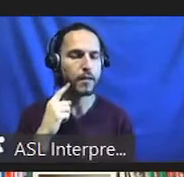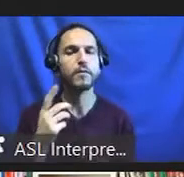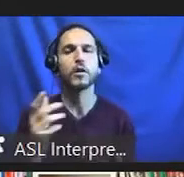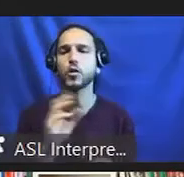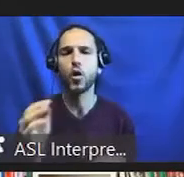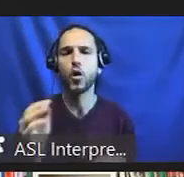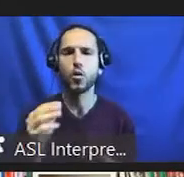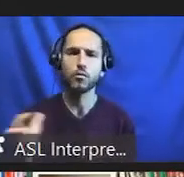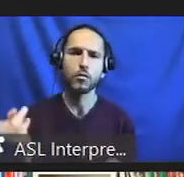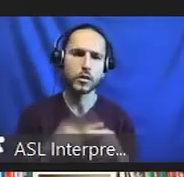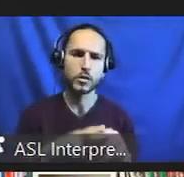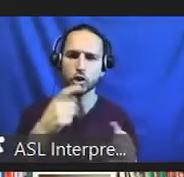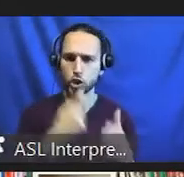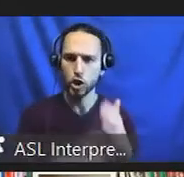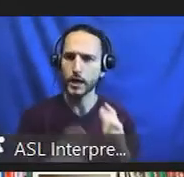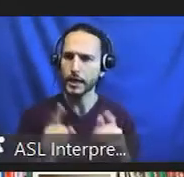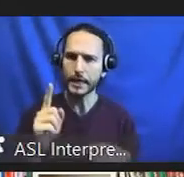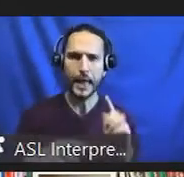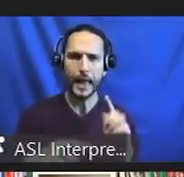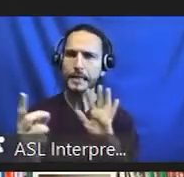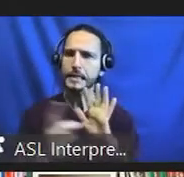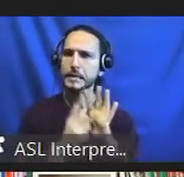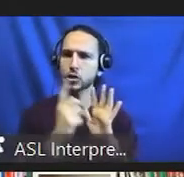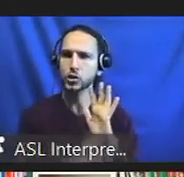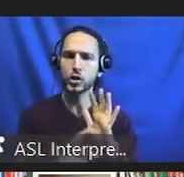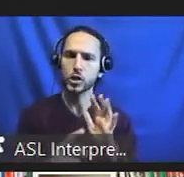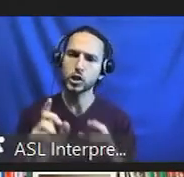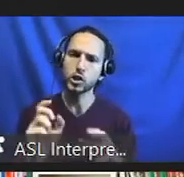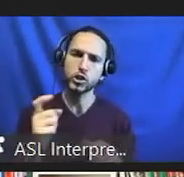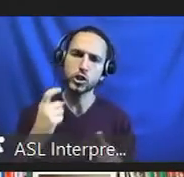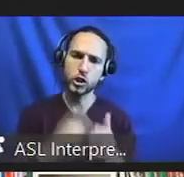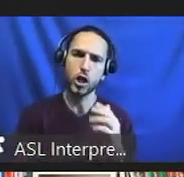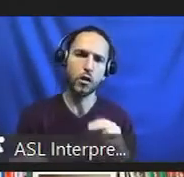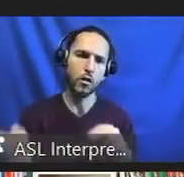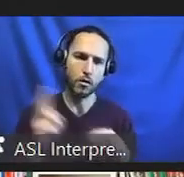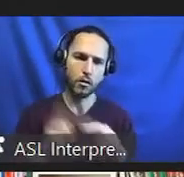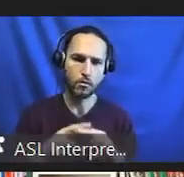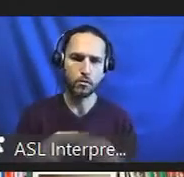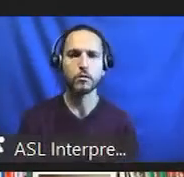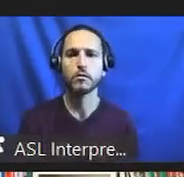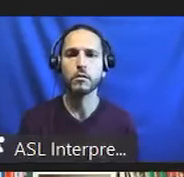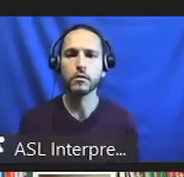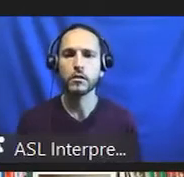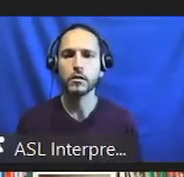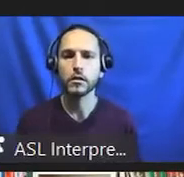You can't discriminate against us by charging more, if you will.